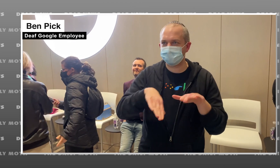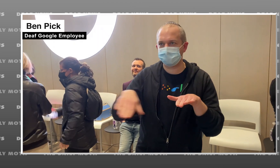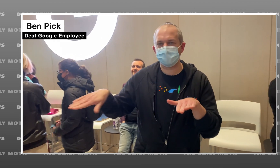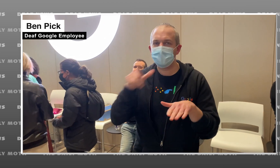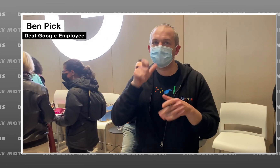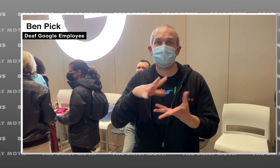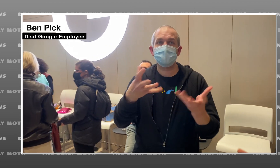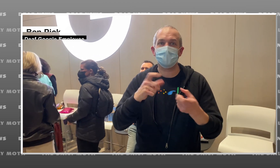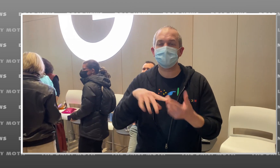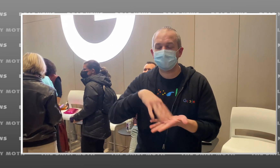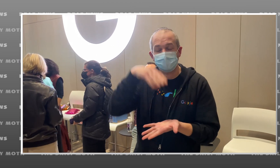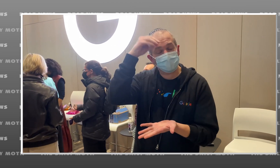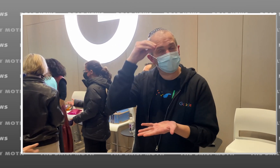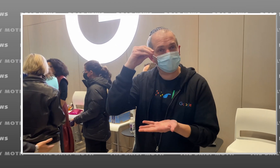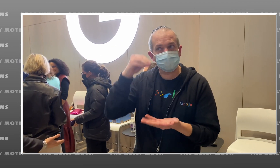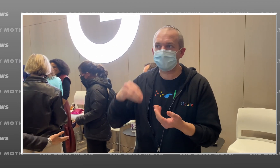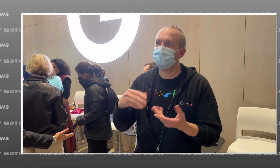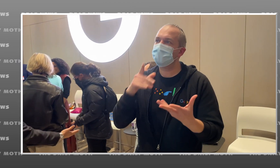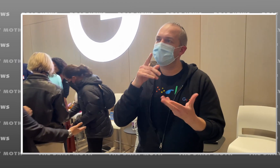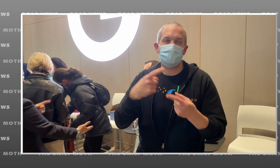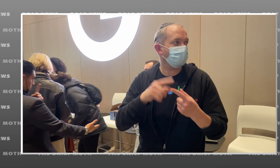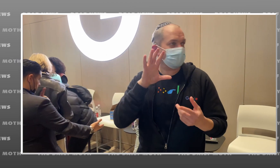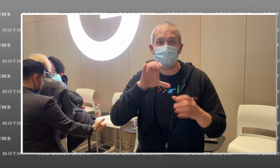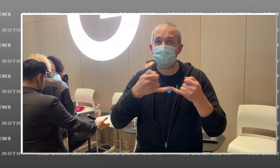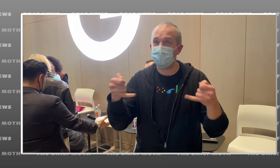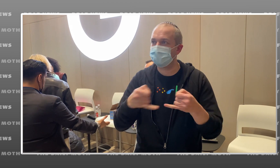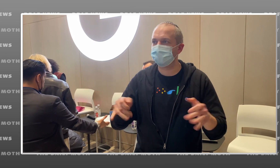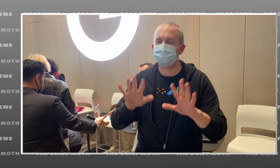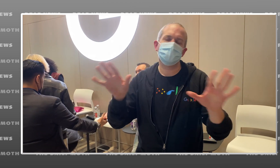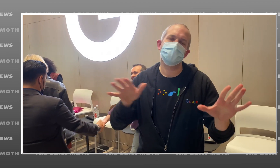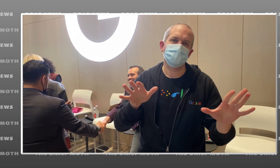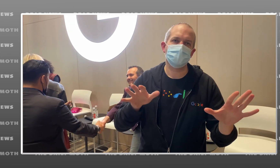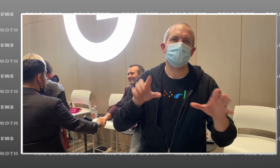children who want to learn about coding…